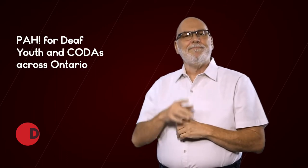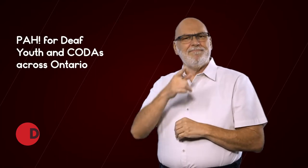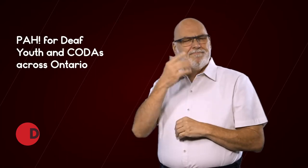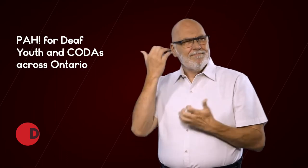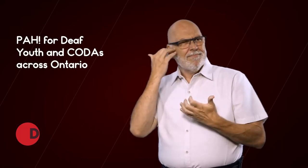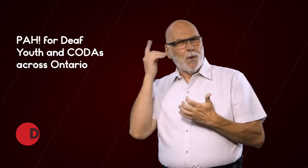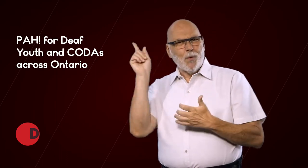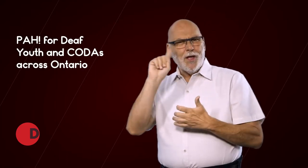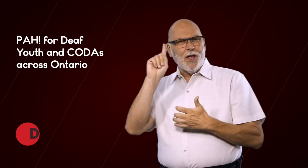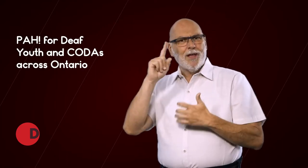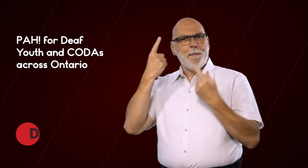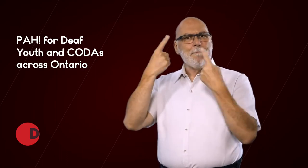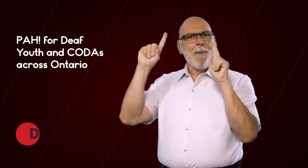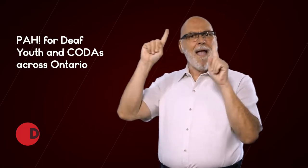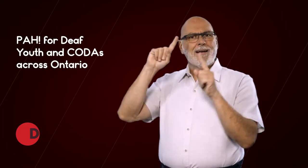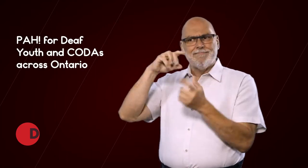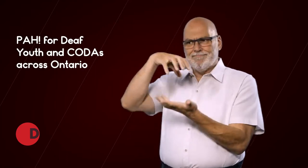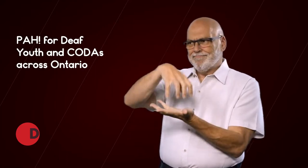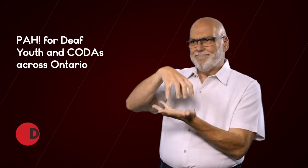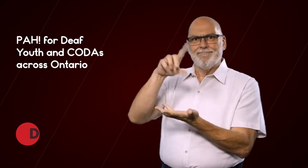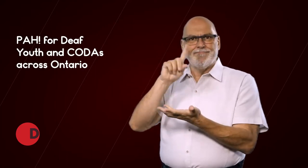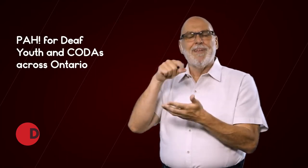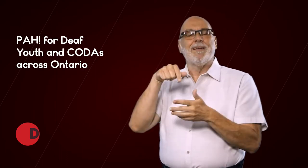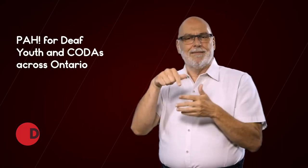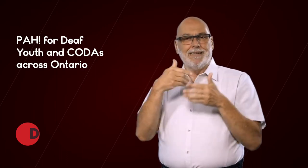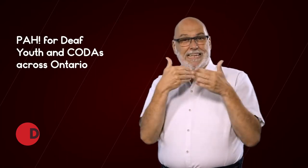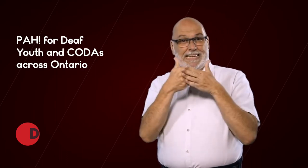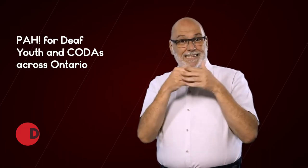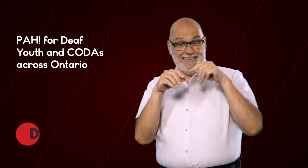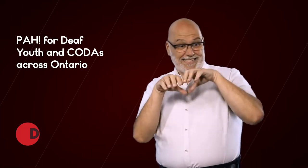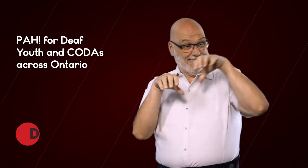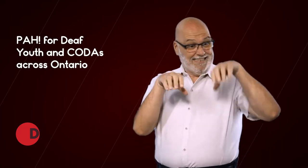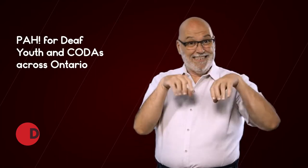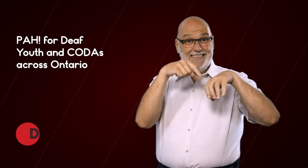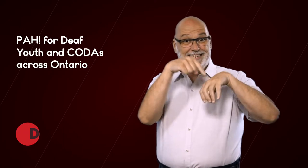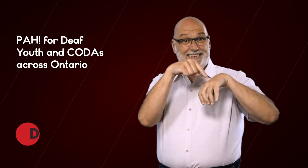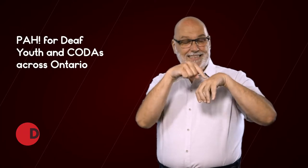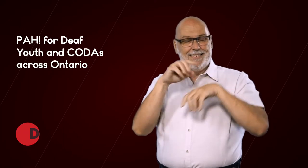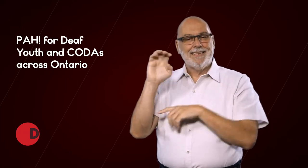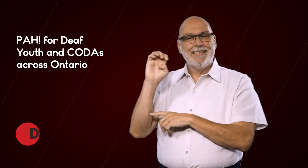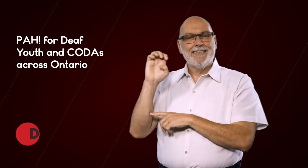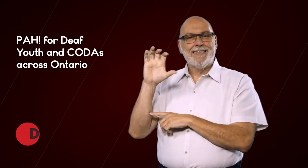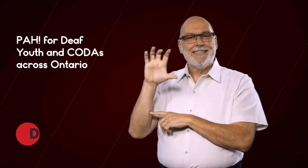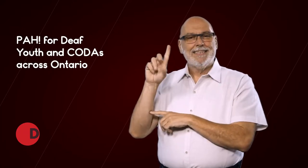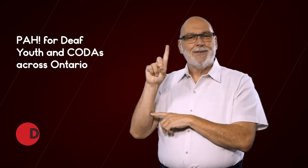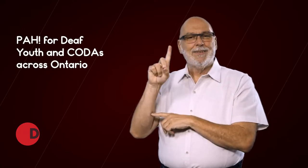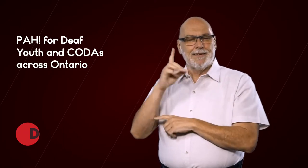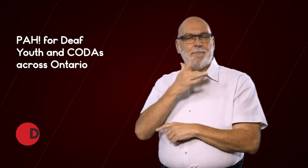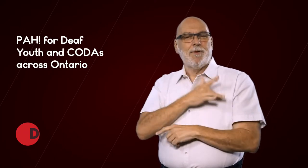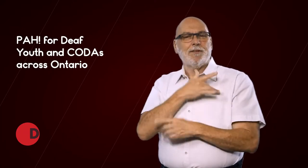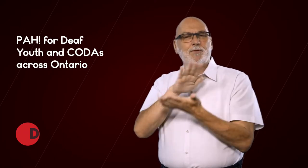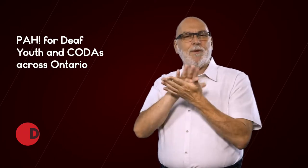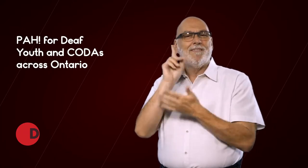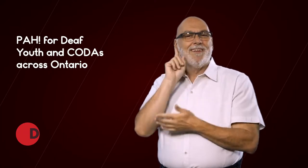It is located on the site of ECD Provincial School for the Deaf